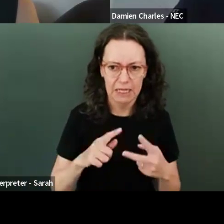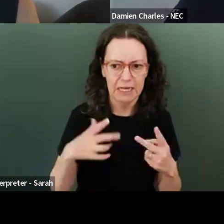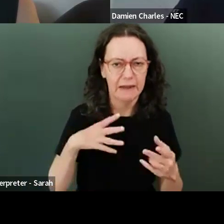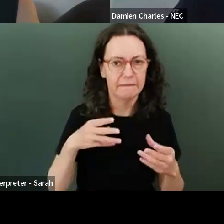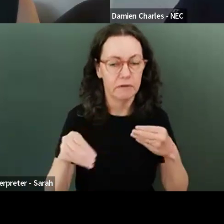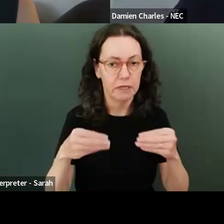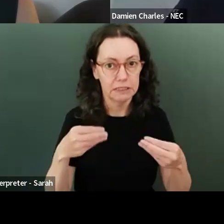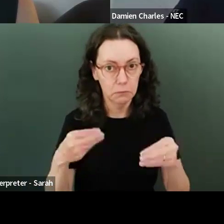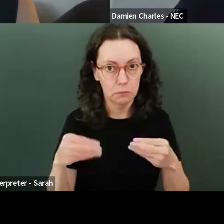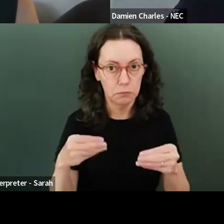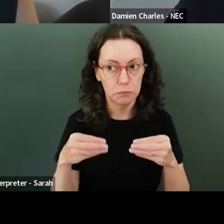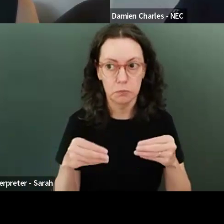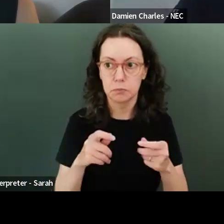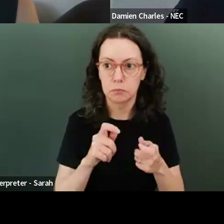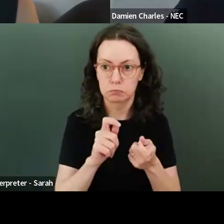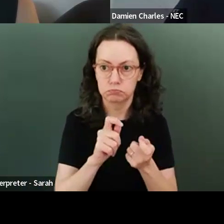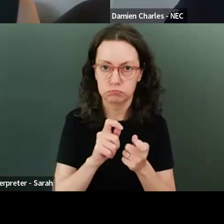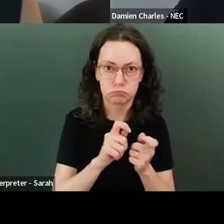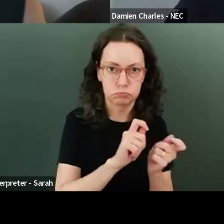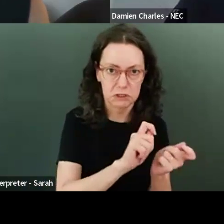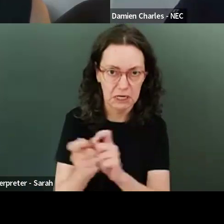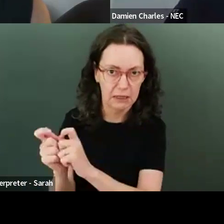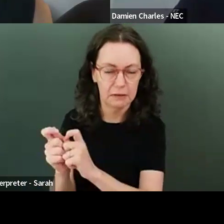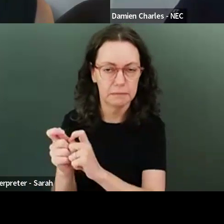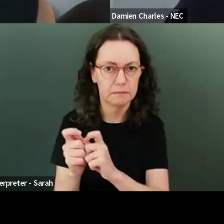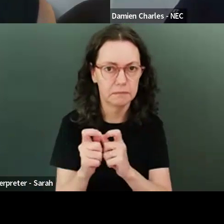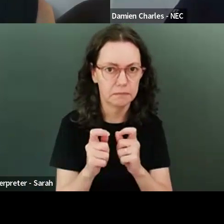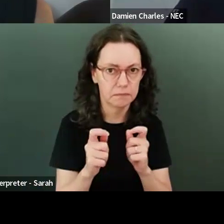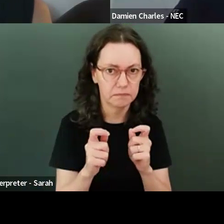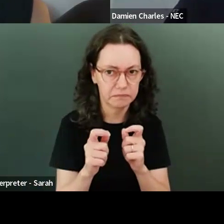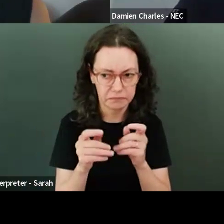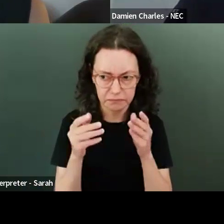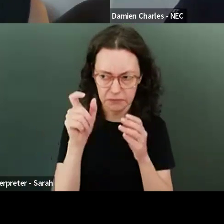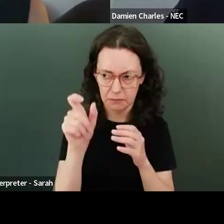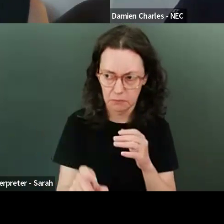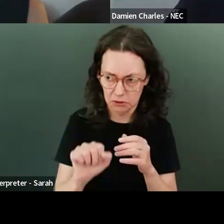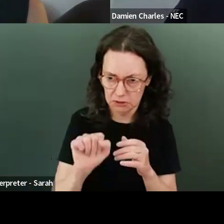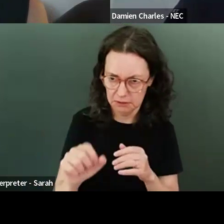the sort of tailoring the focus